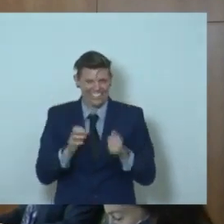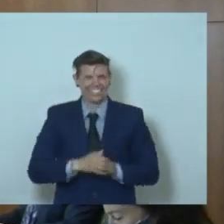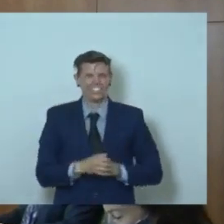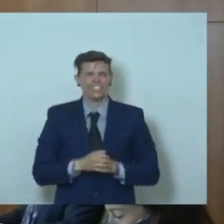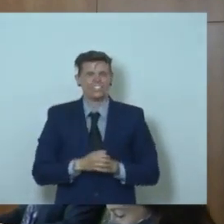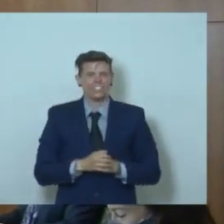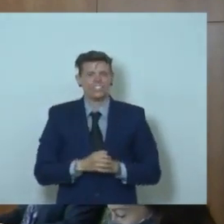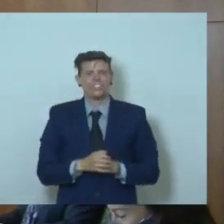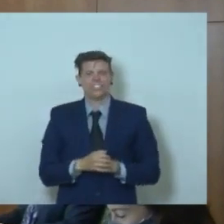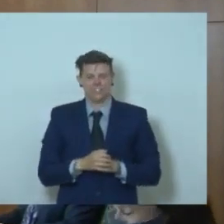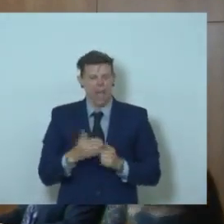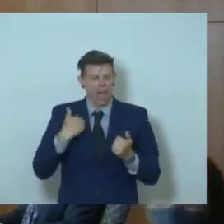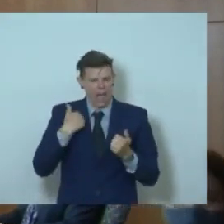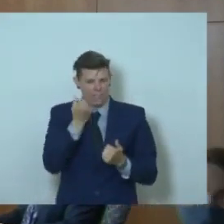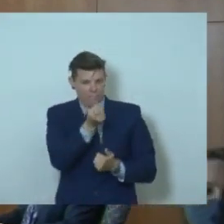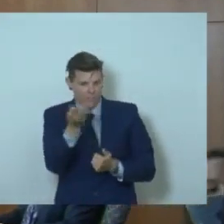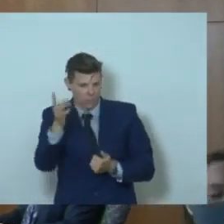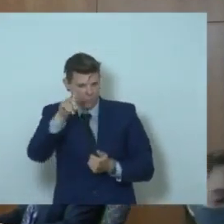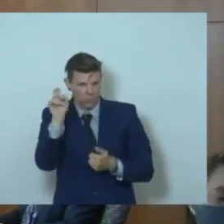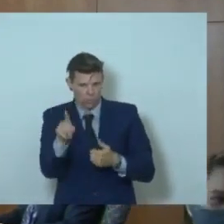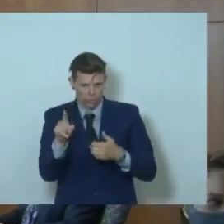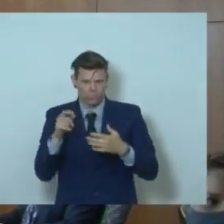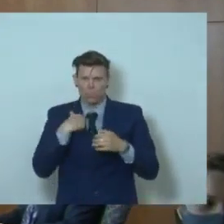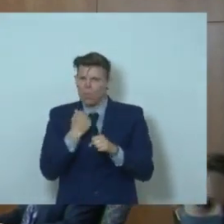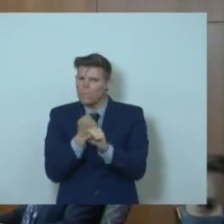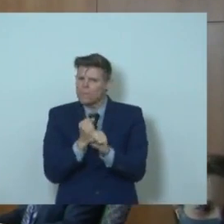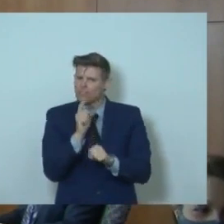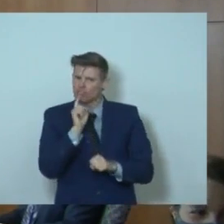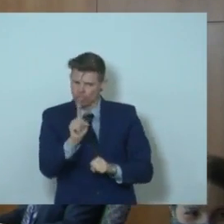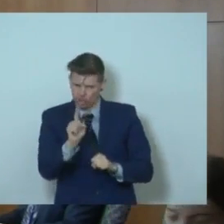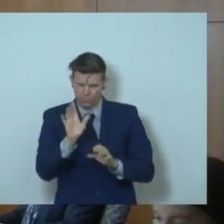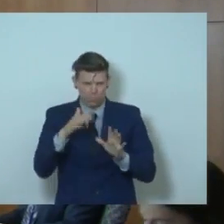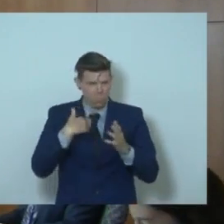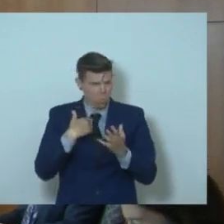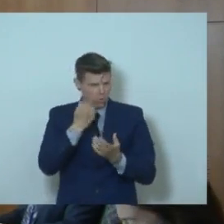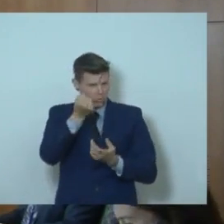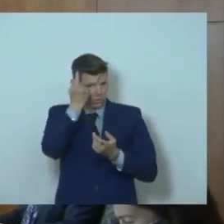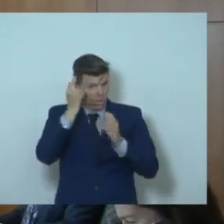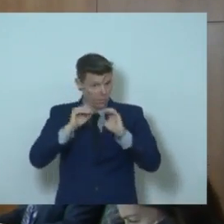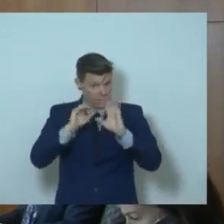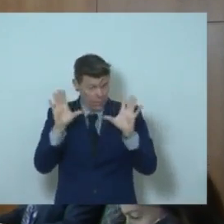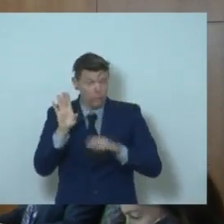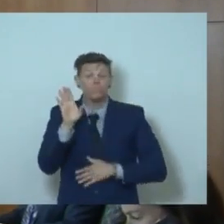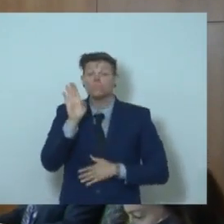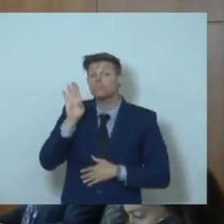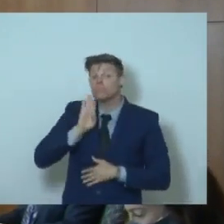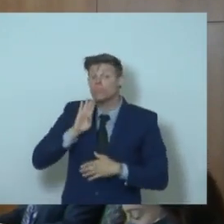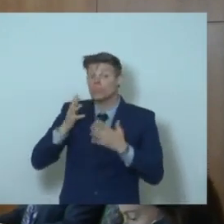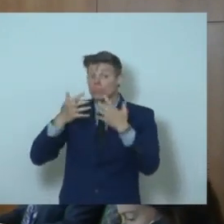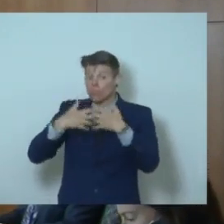THANKS, AND I HOPE YOU CAN HEAR ME. ALL RIGHT ONE.